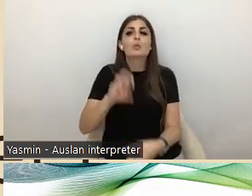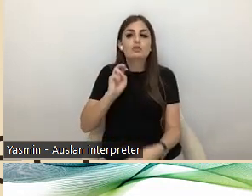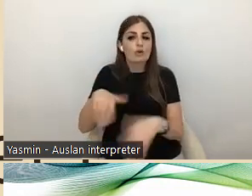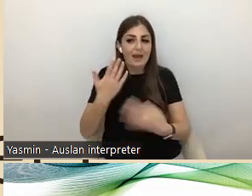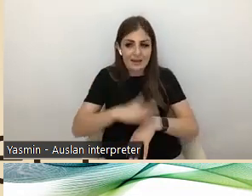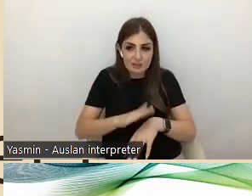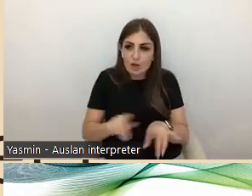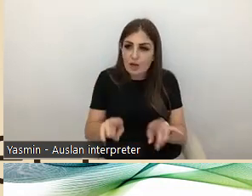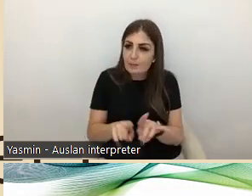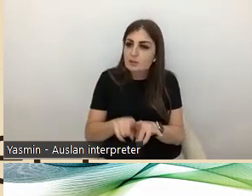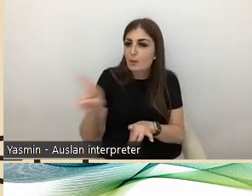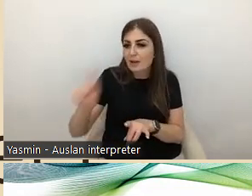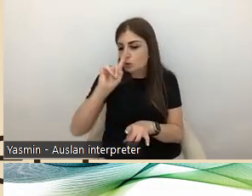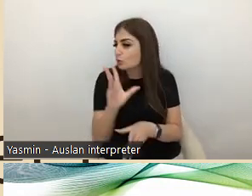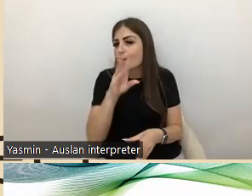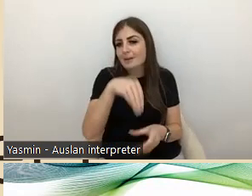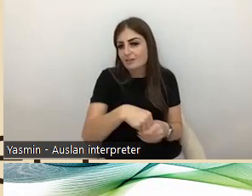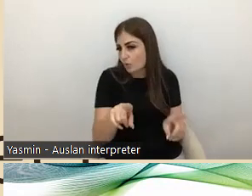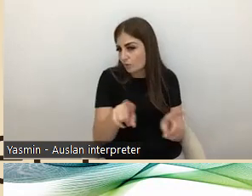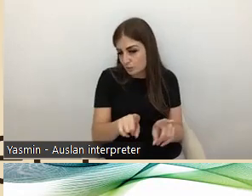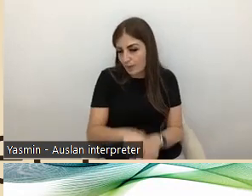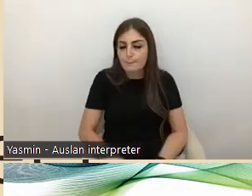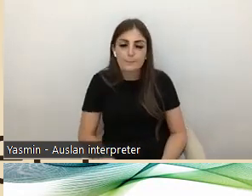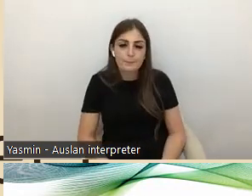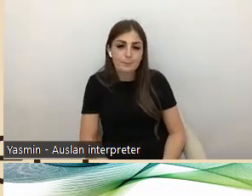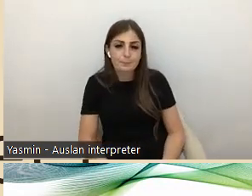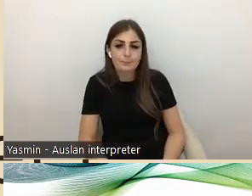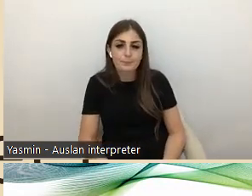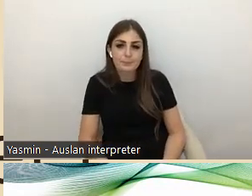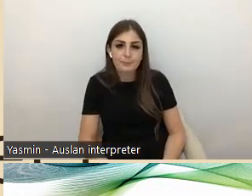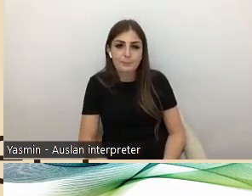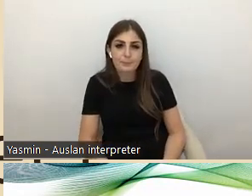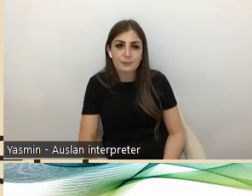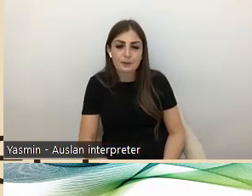You would no longer be able to participate in the Independent Expert Review Program.